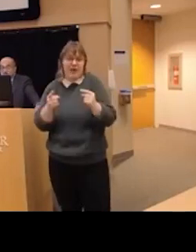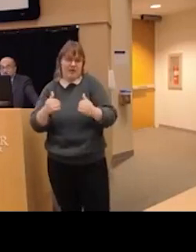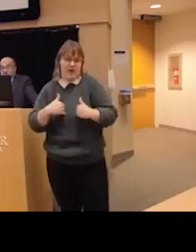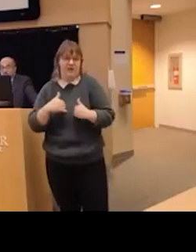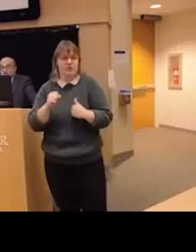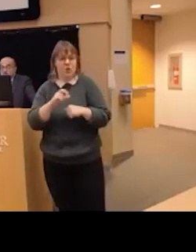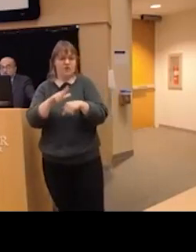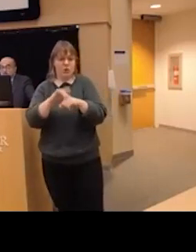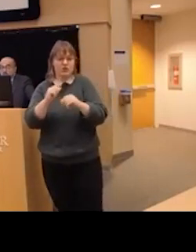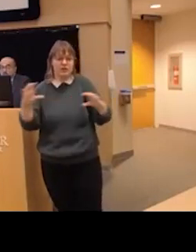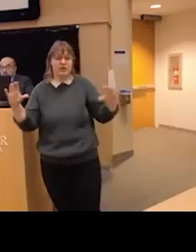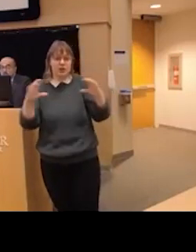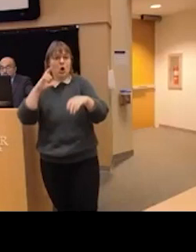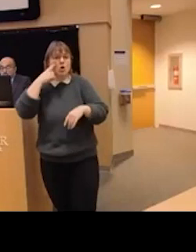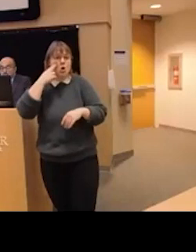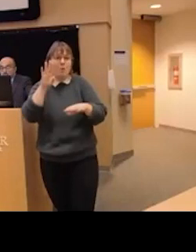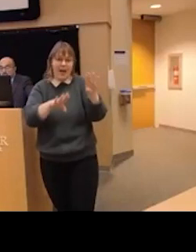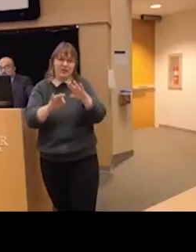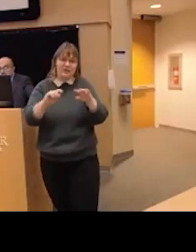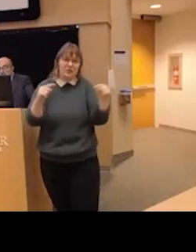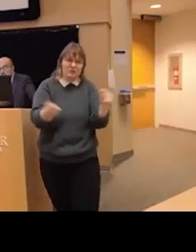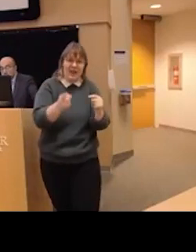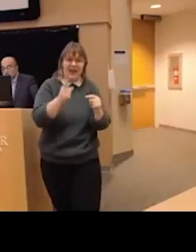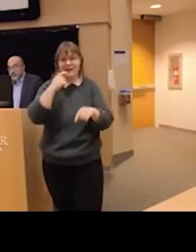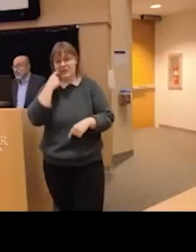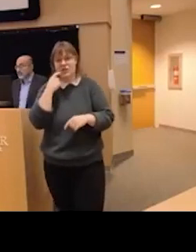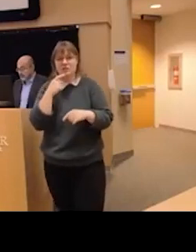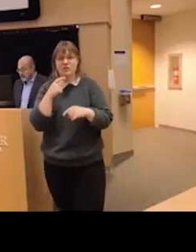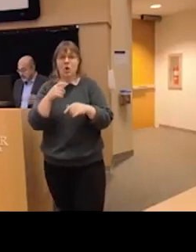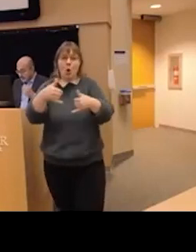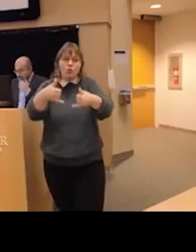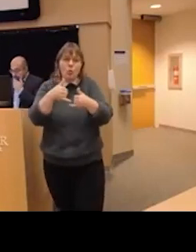a common neurobiology between pain and addiction uh involving reward circuits and uh in the brain